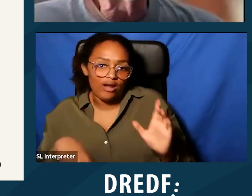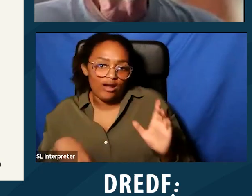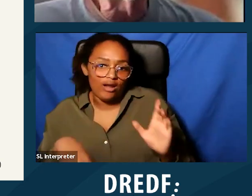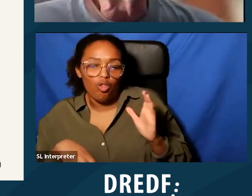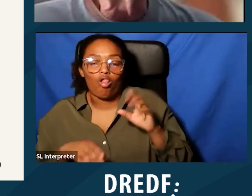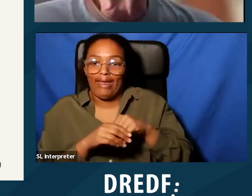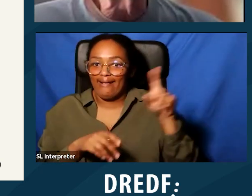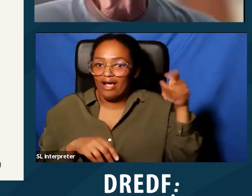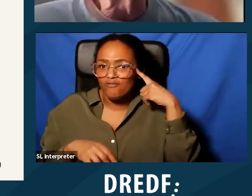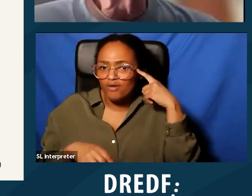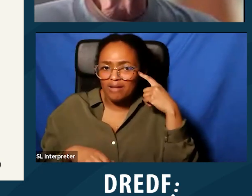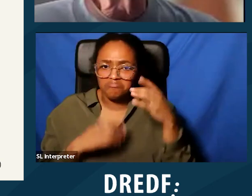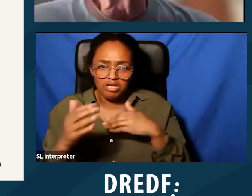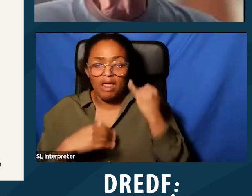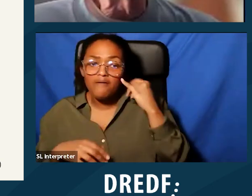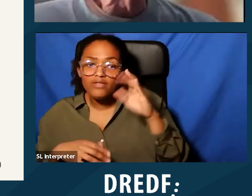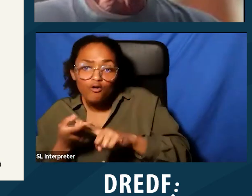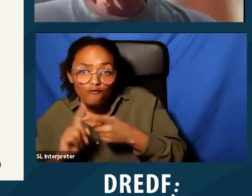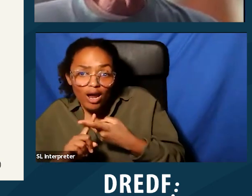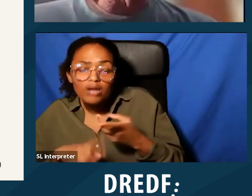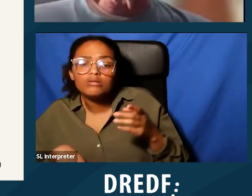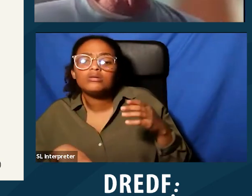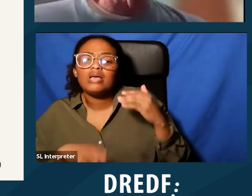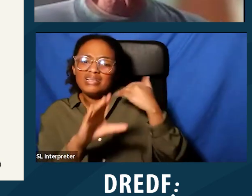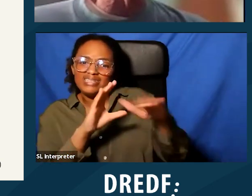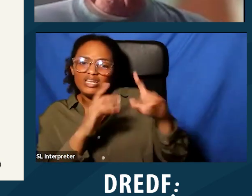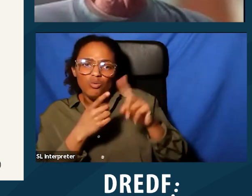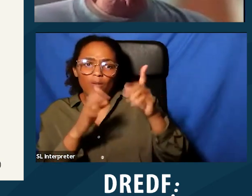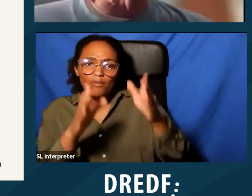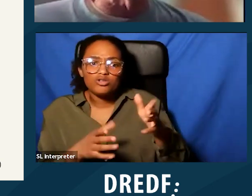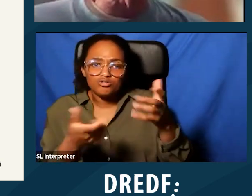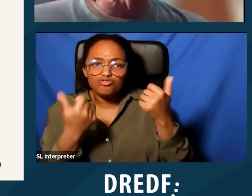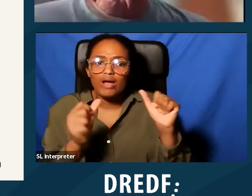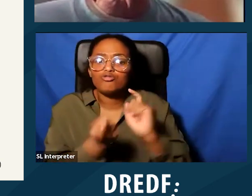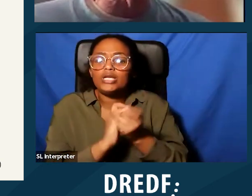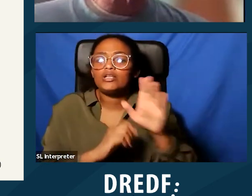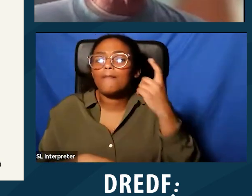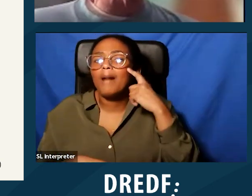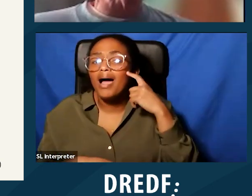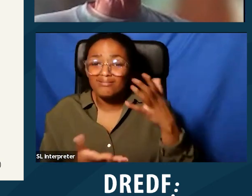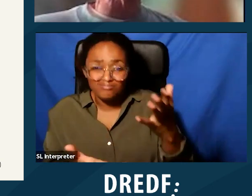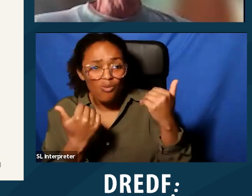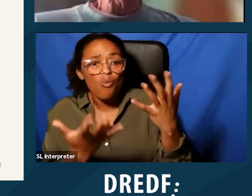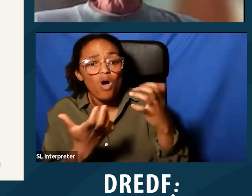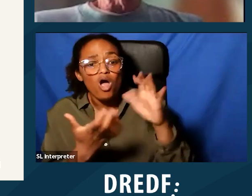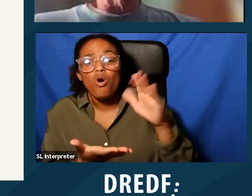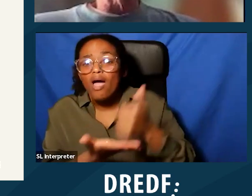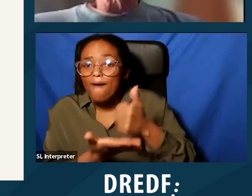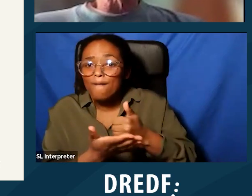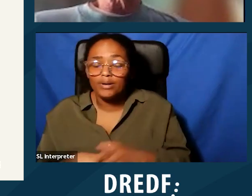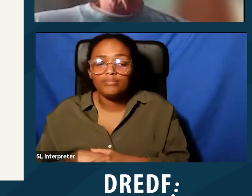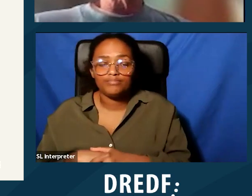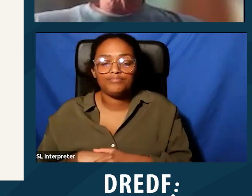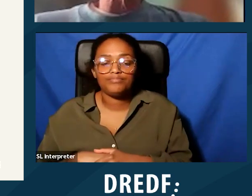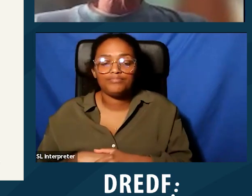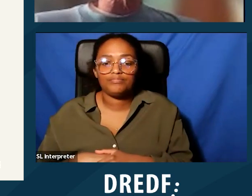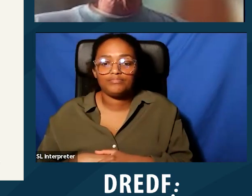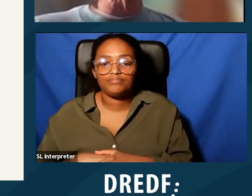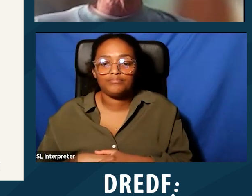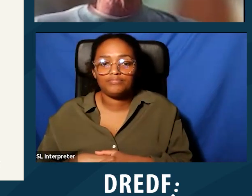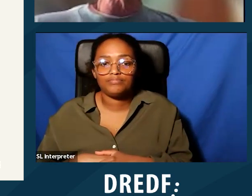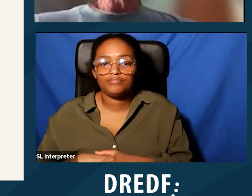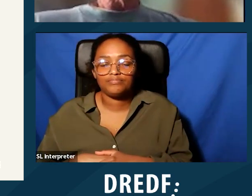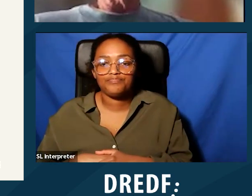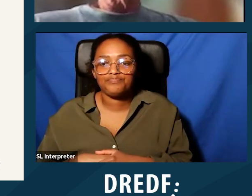share what you sent to someone who you're trying to change their mind and ask for their help. Next.